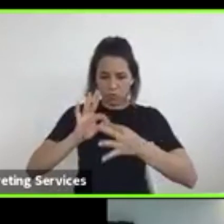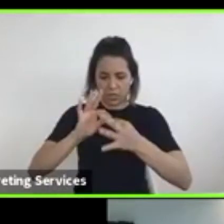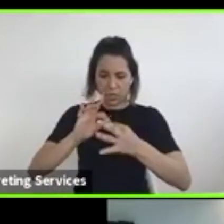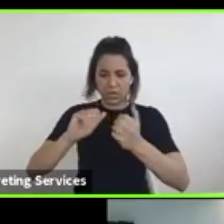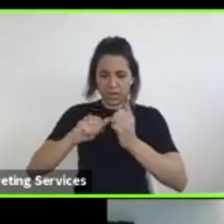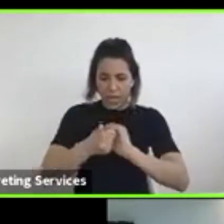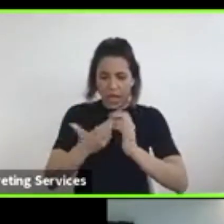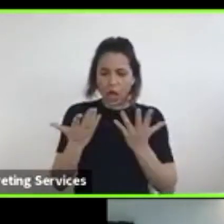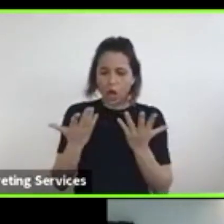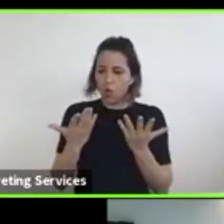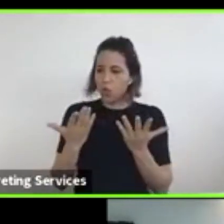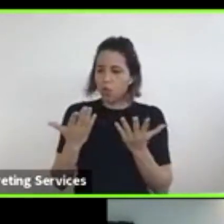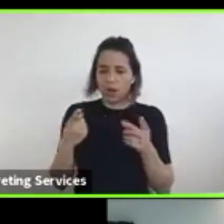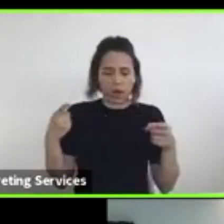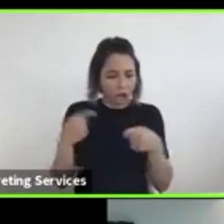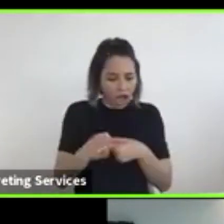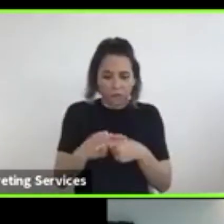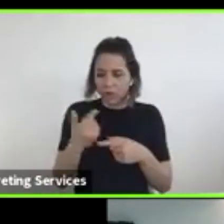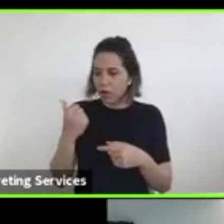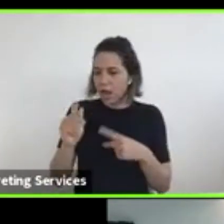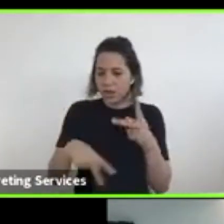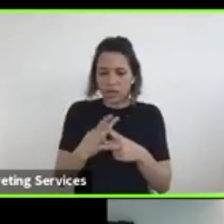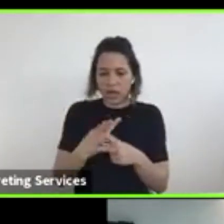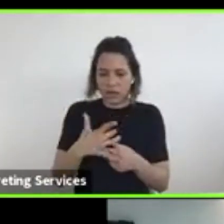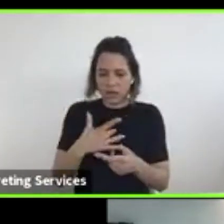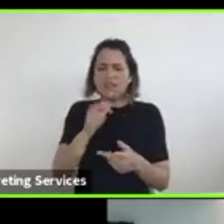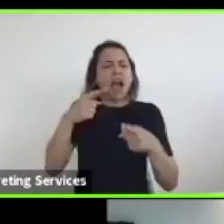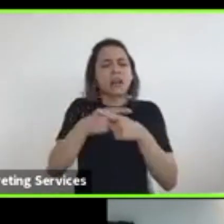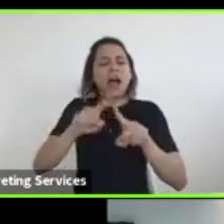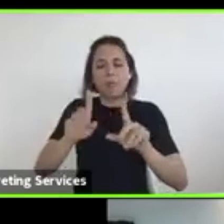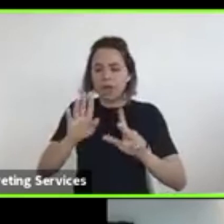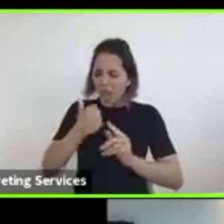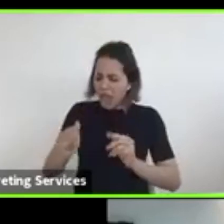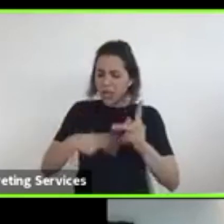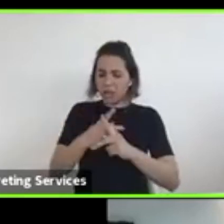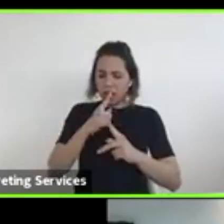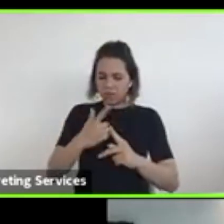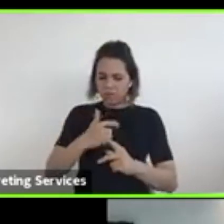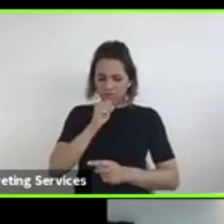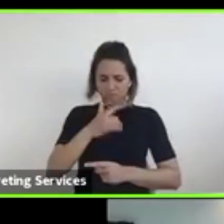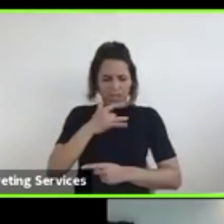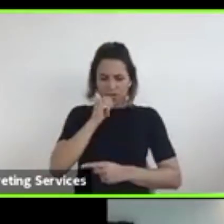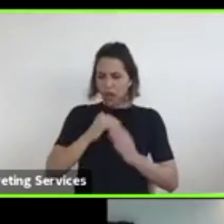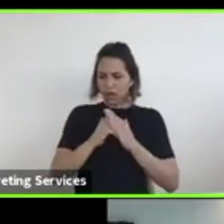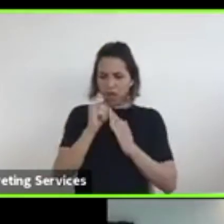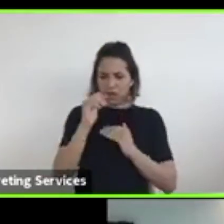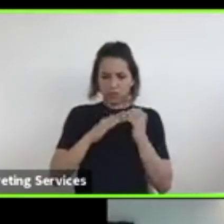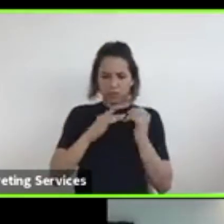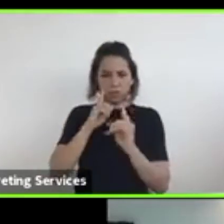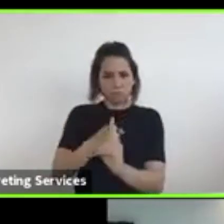OR AVERSION OF ANY KIND OF DISCOMFORT. NOT EVEN CONFLICT, JUST DISCOMFORT IS, LIKE, A TOOL, THAT IS USED, TO OPPRESS, AND --